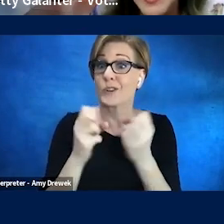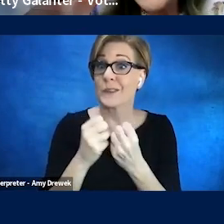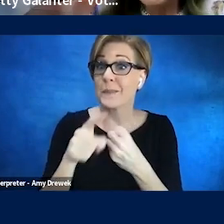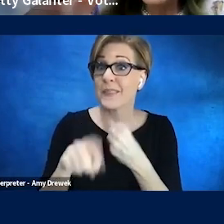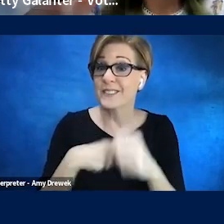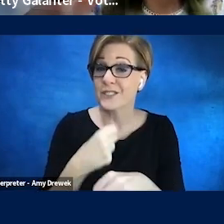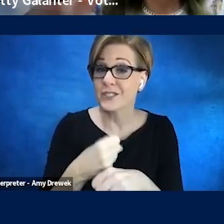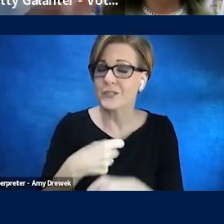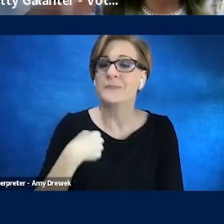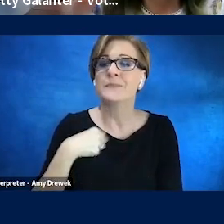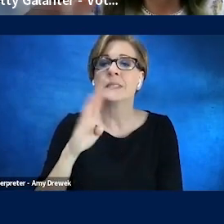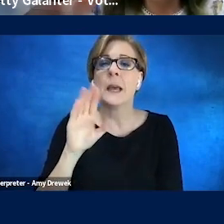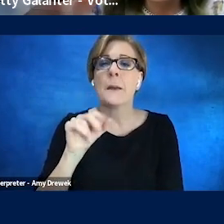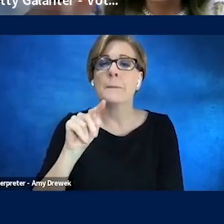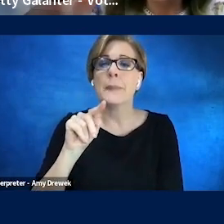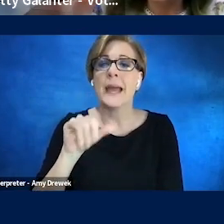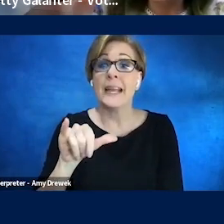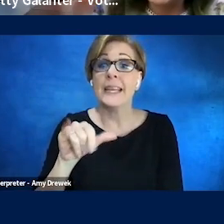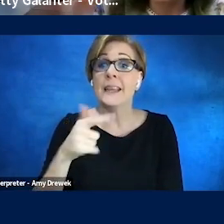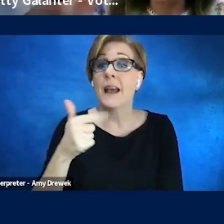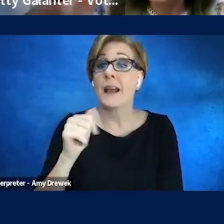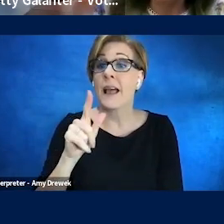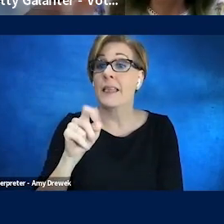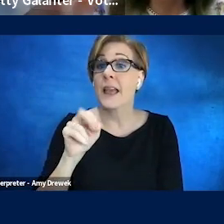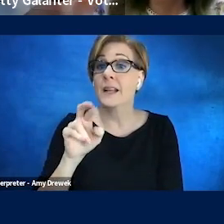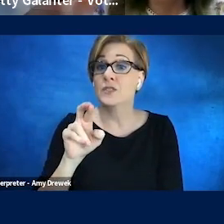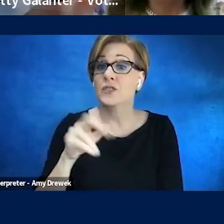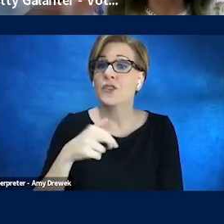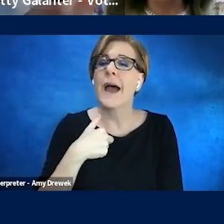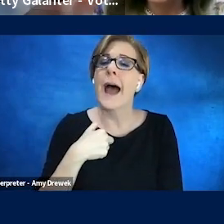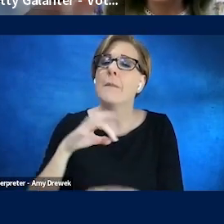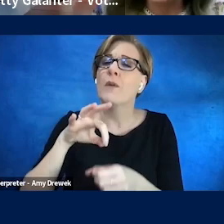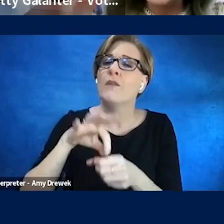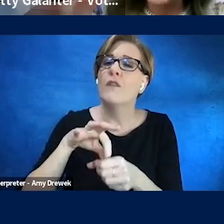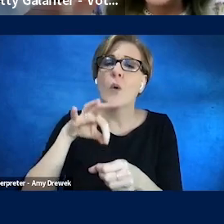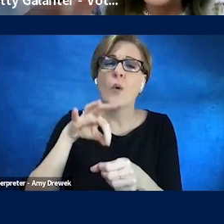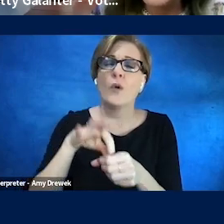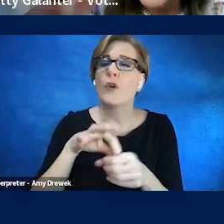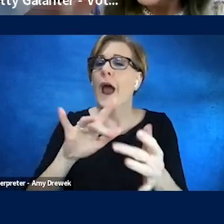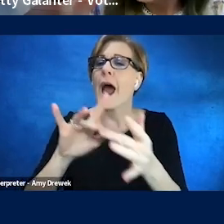year. My name is Betty Galanter and I'm the Voter Outreach manager for the Maricopa County Elections.